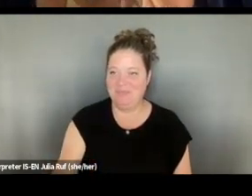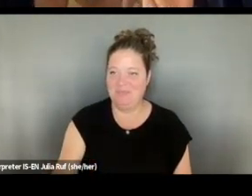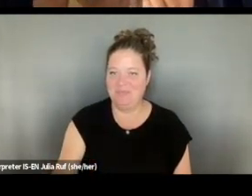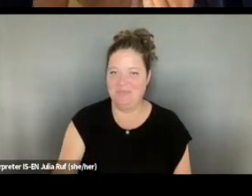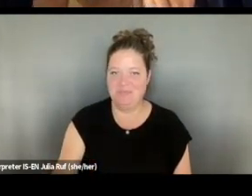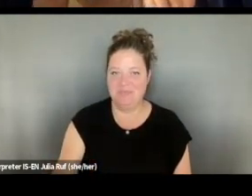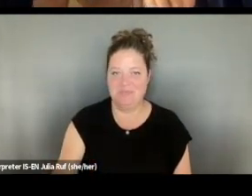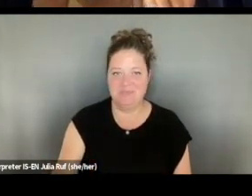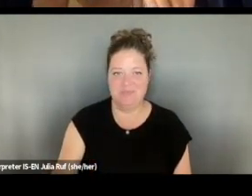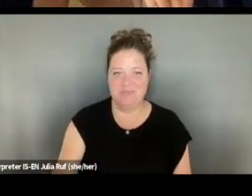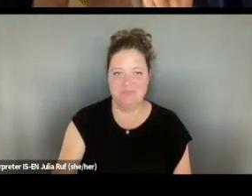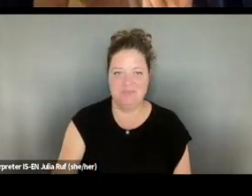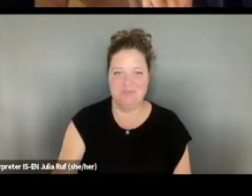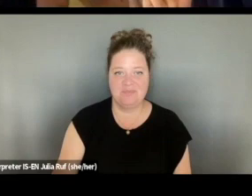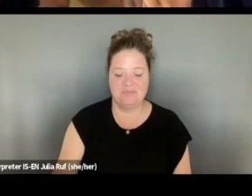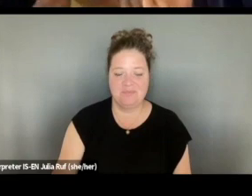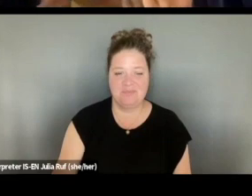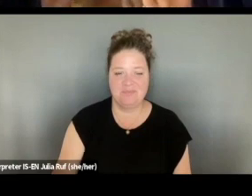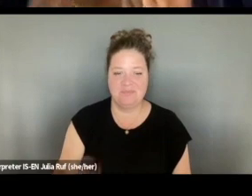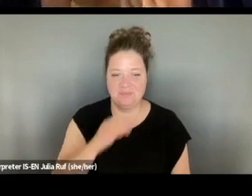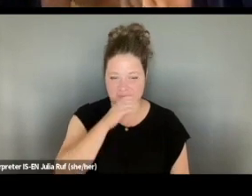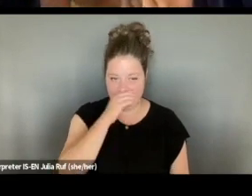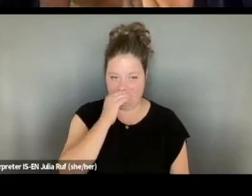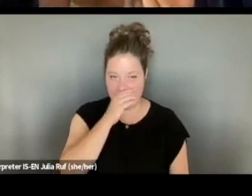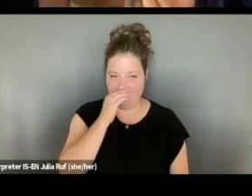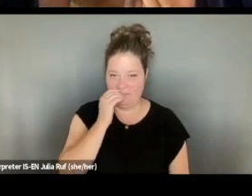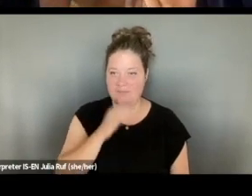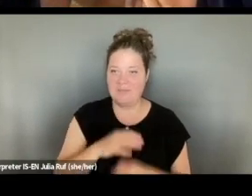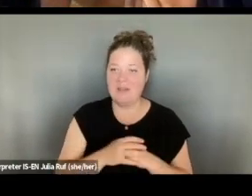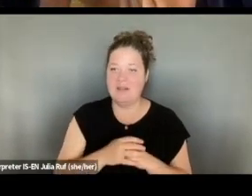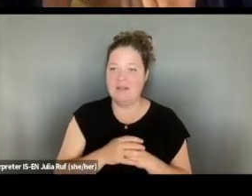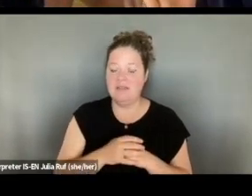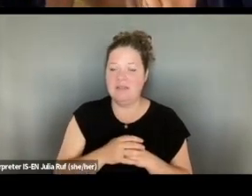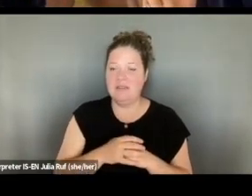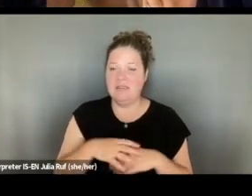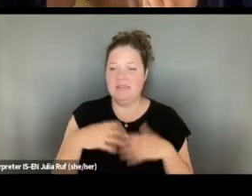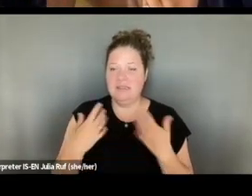So, in the project, we are now in this validation